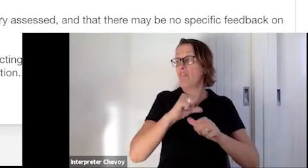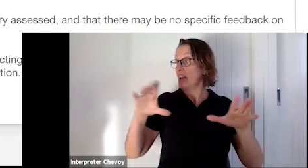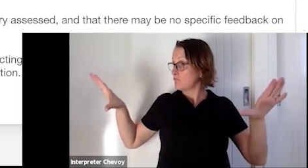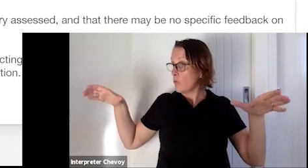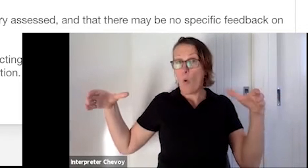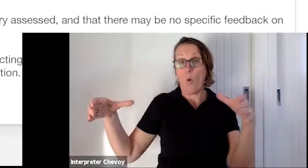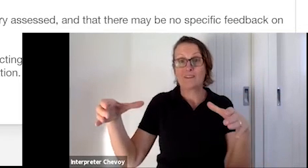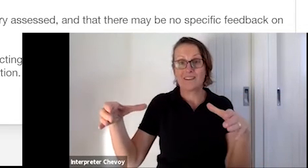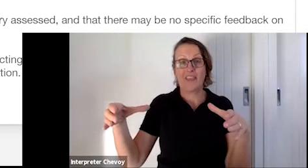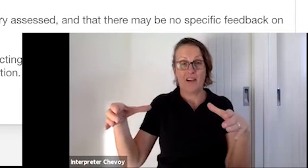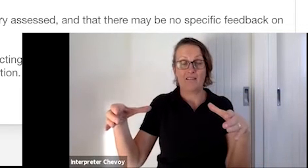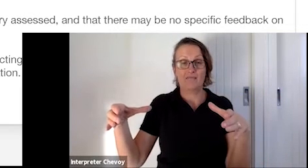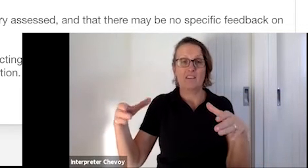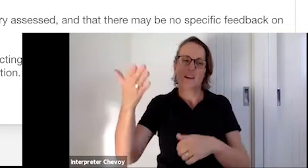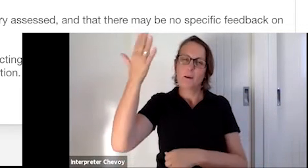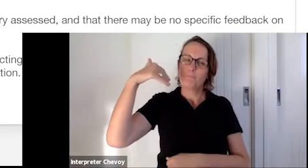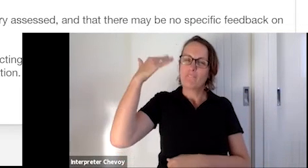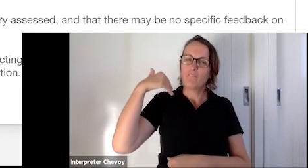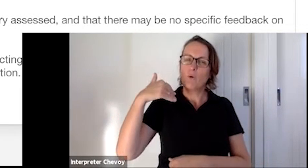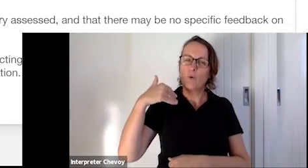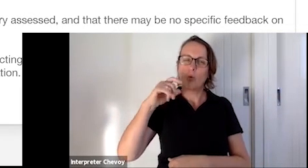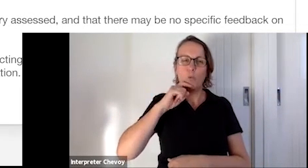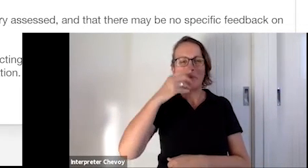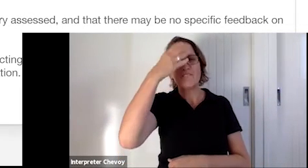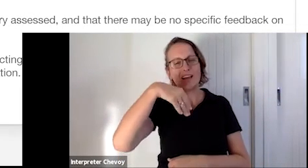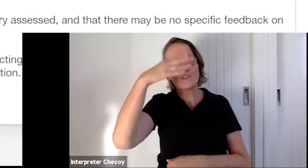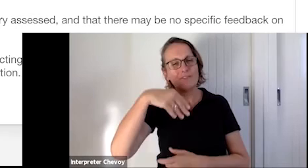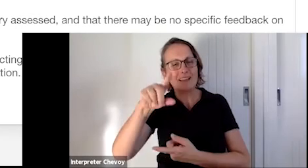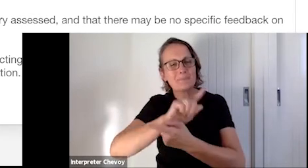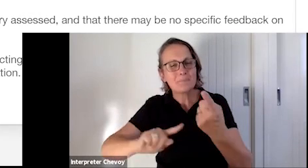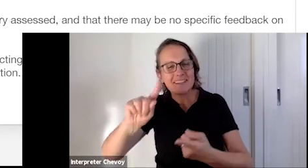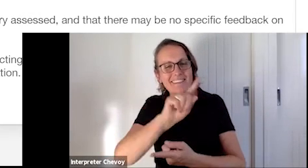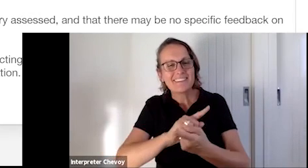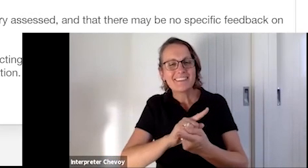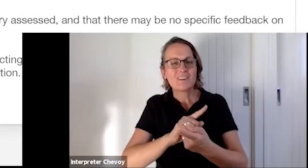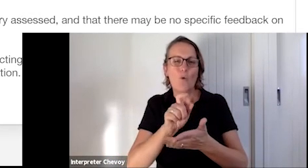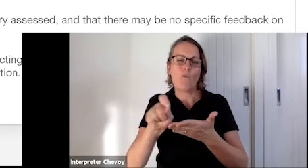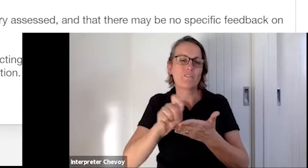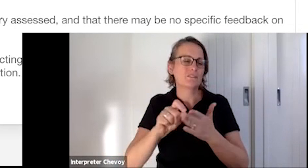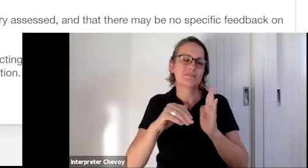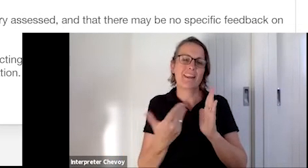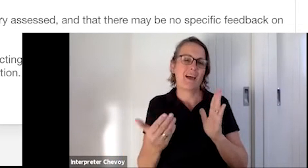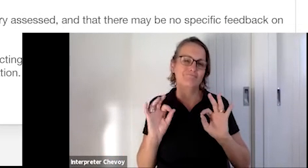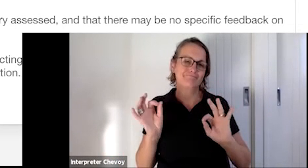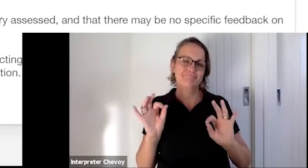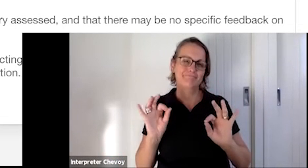that at the moment. It used to be a couple of days' meeting at the office. Due to COVID, we've